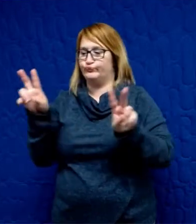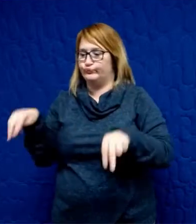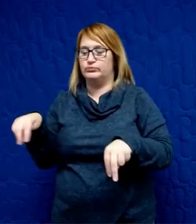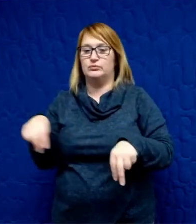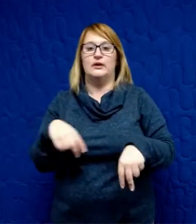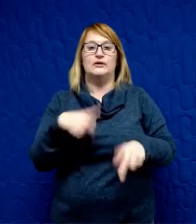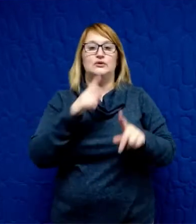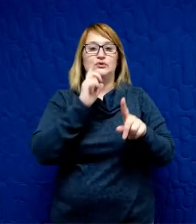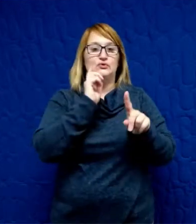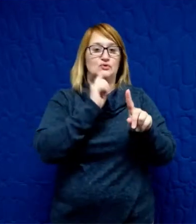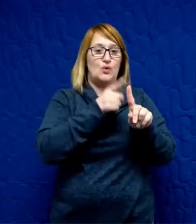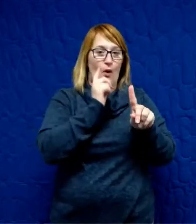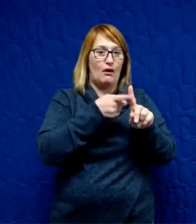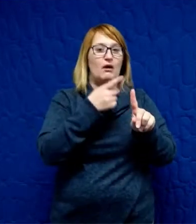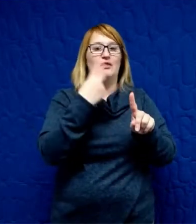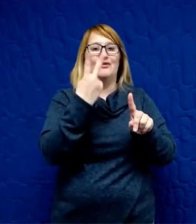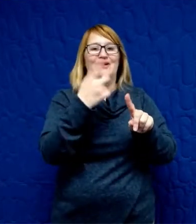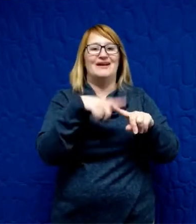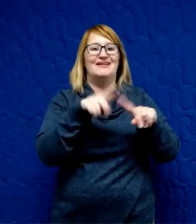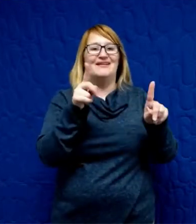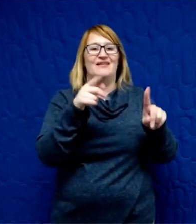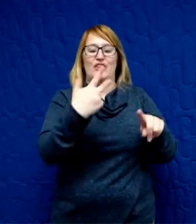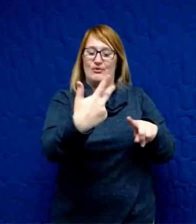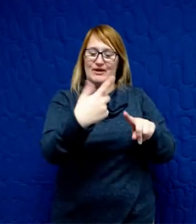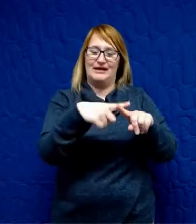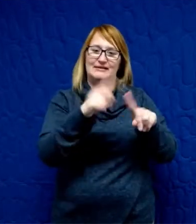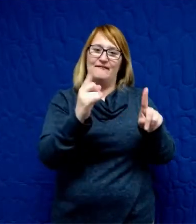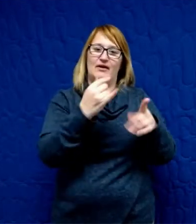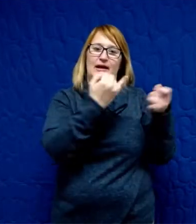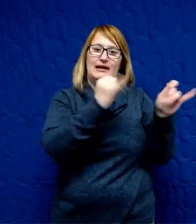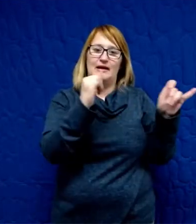independent reviewers and so we need to build in some time for that so that